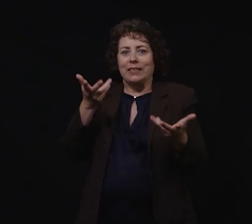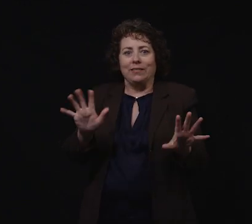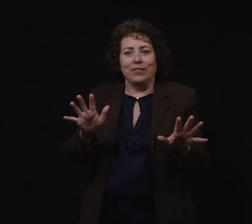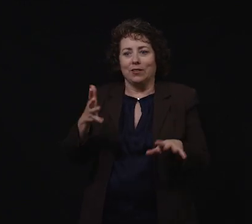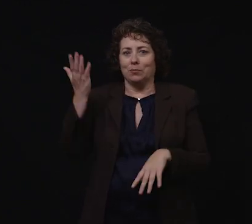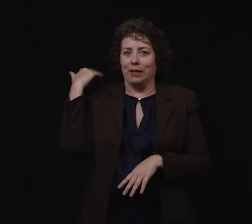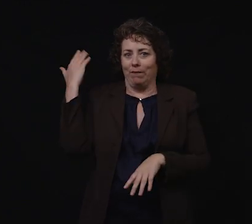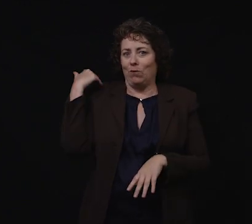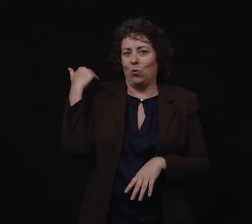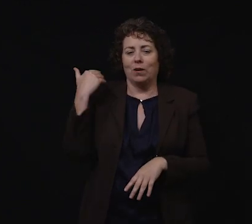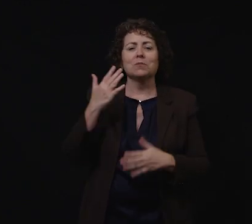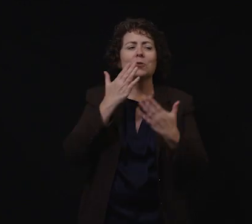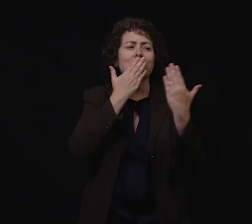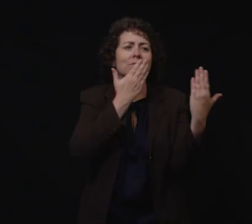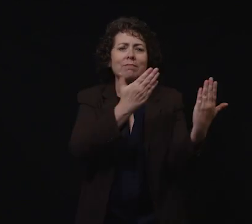Thanks everybody for being here. Appreciate it